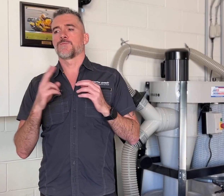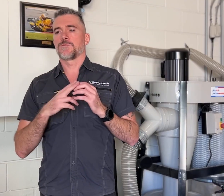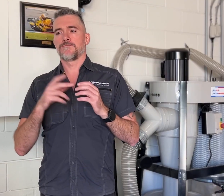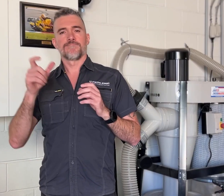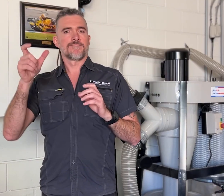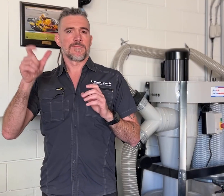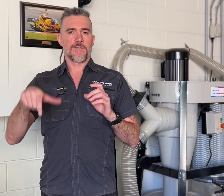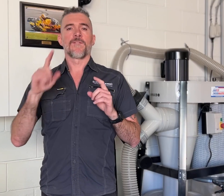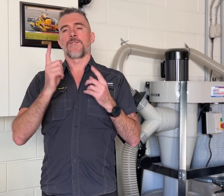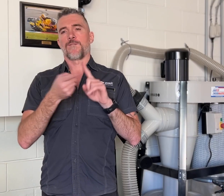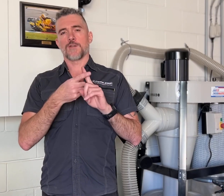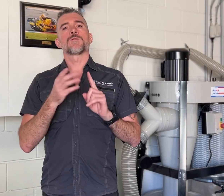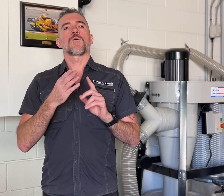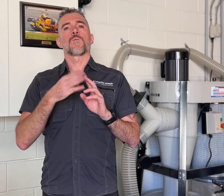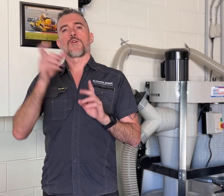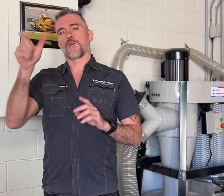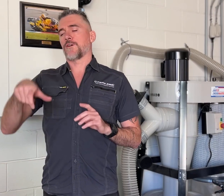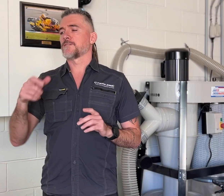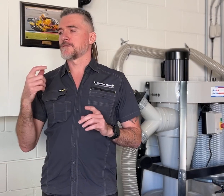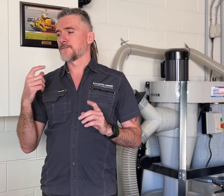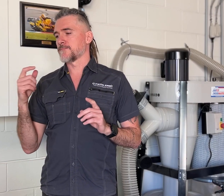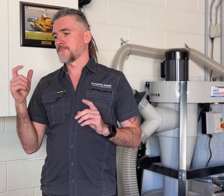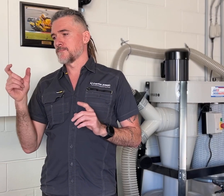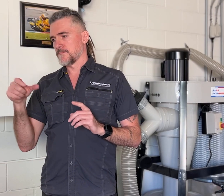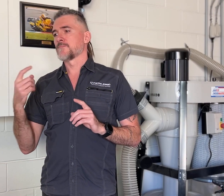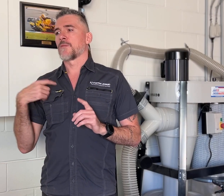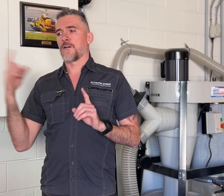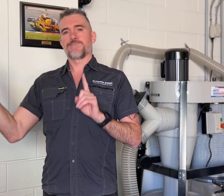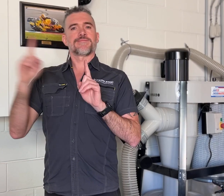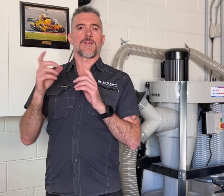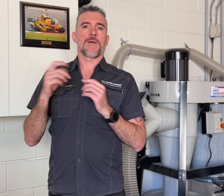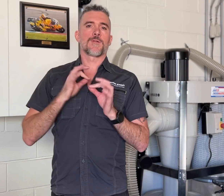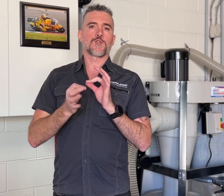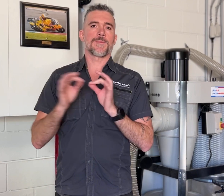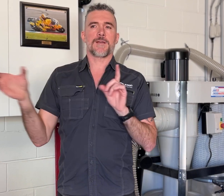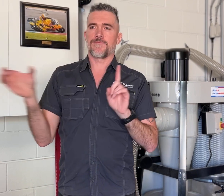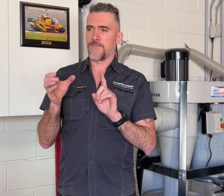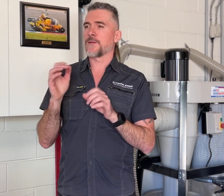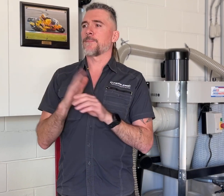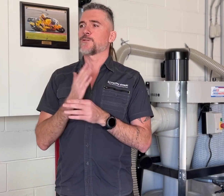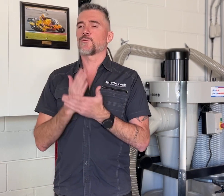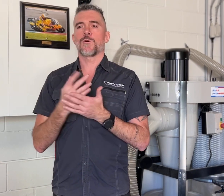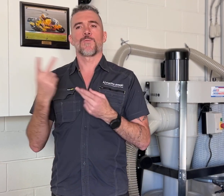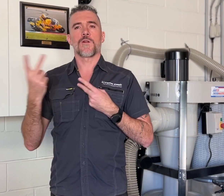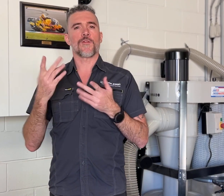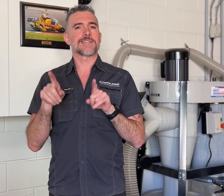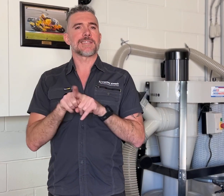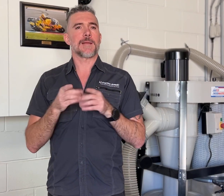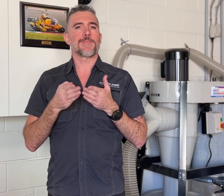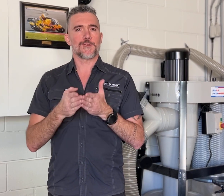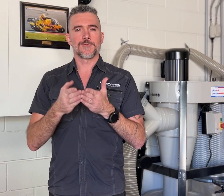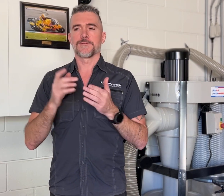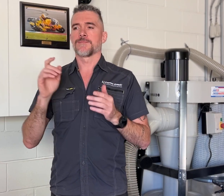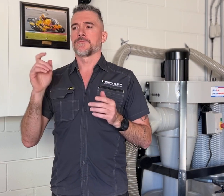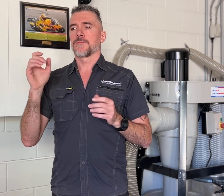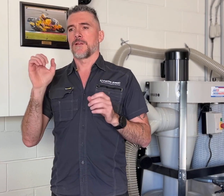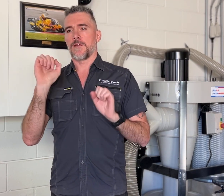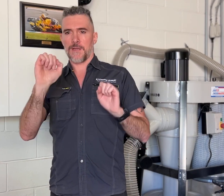When it comes to communicating with clients, so initially if I’m meeting a client, I will bring an interpreter in just to make sure that we’re on the same page